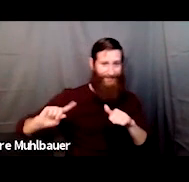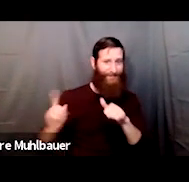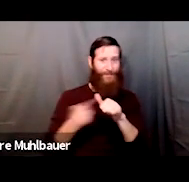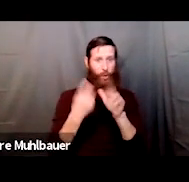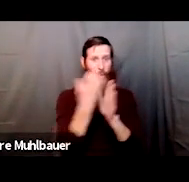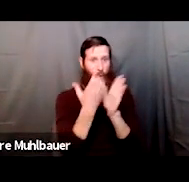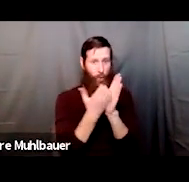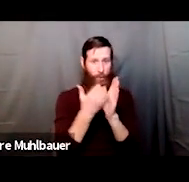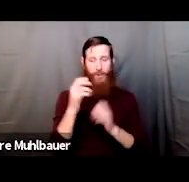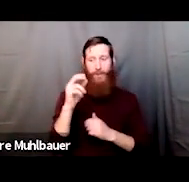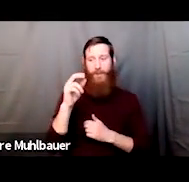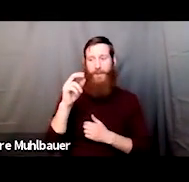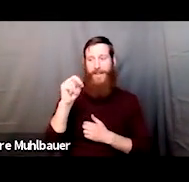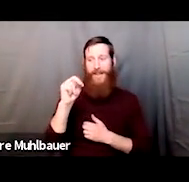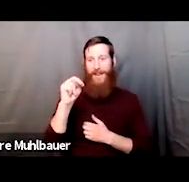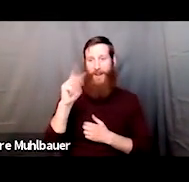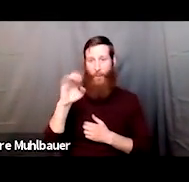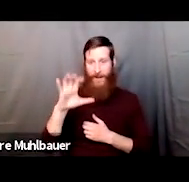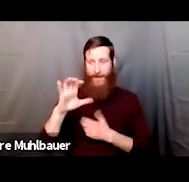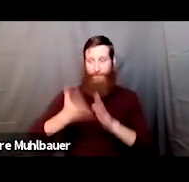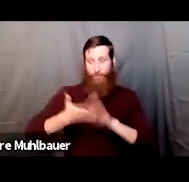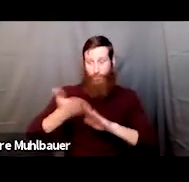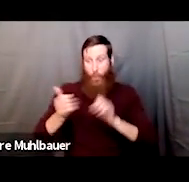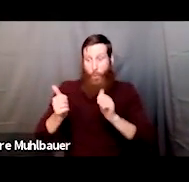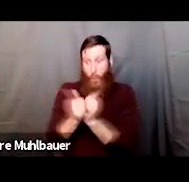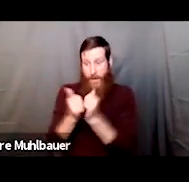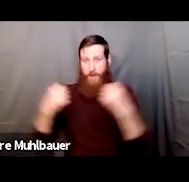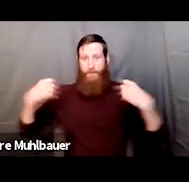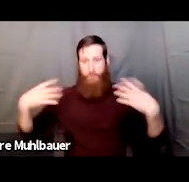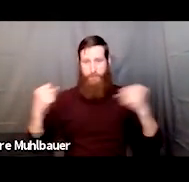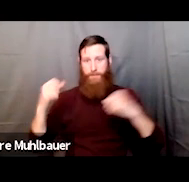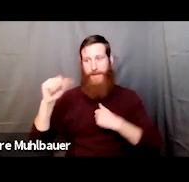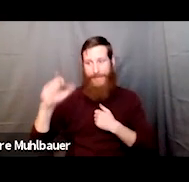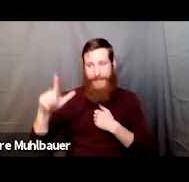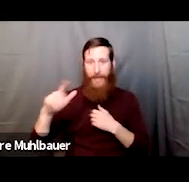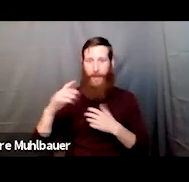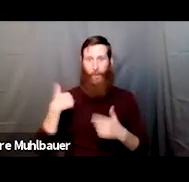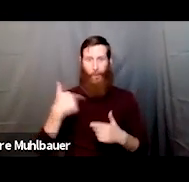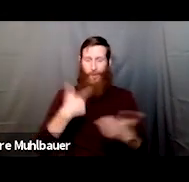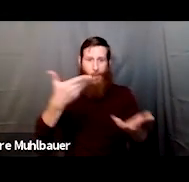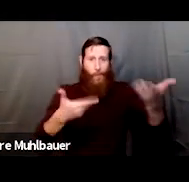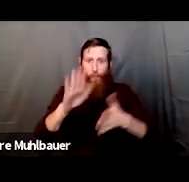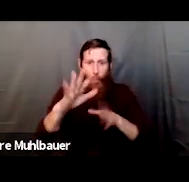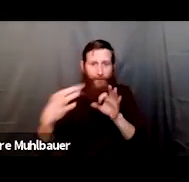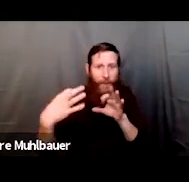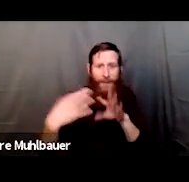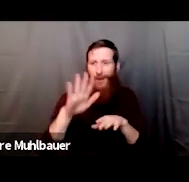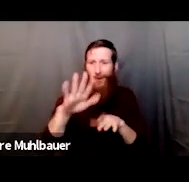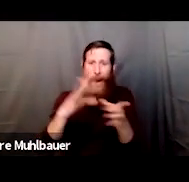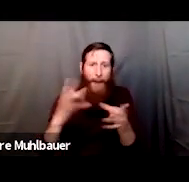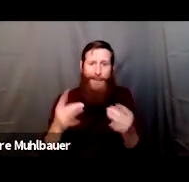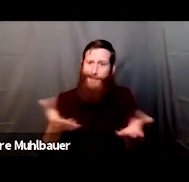with American sign language interpretation and subtitles. We really welcome your feedback and comments.